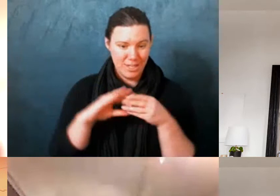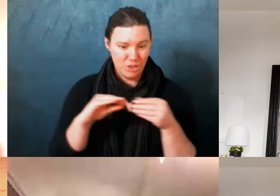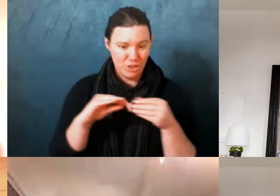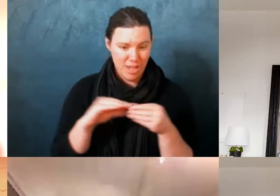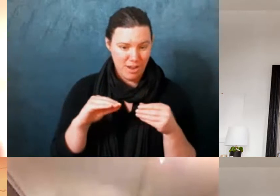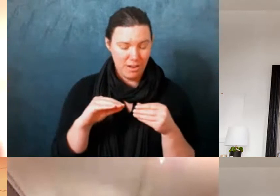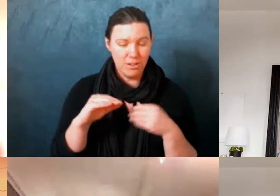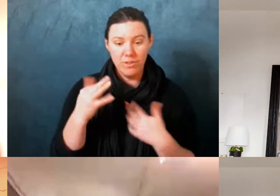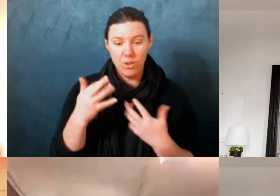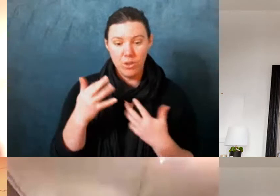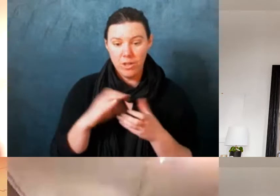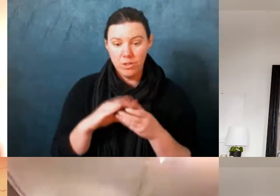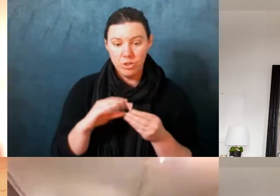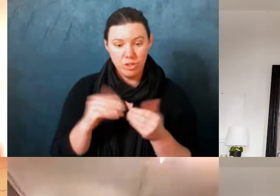If you would like to share, go ahead.